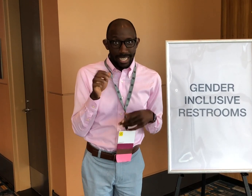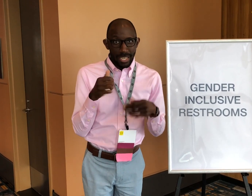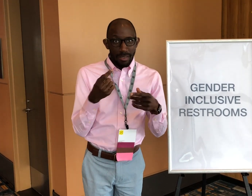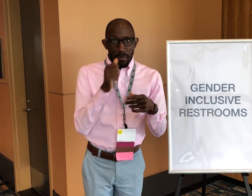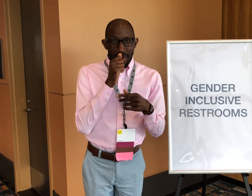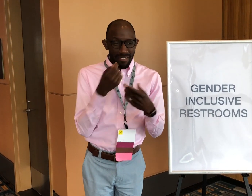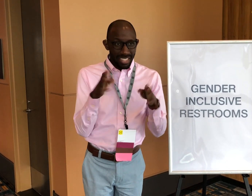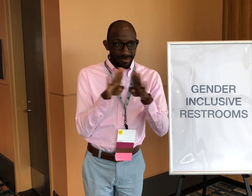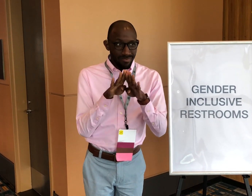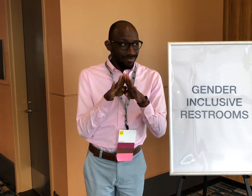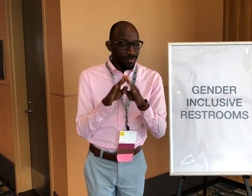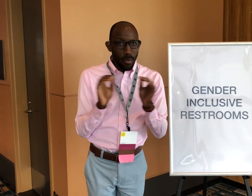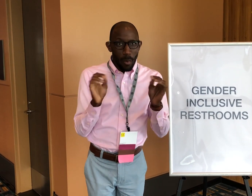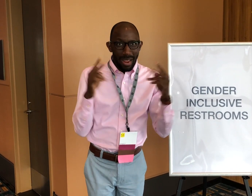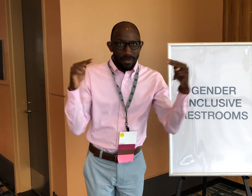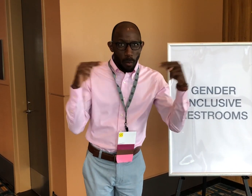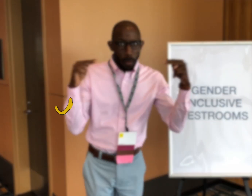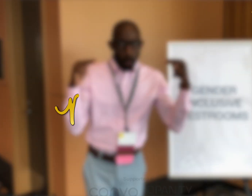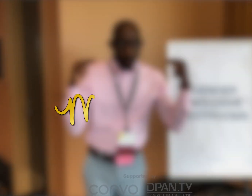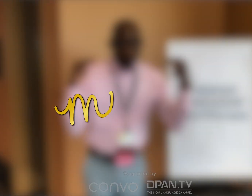You already have the privacy. Nobody’s watching.